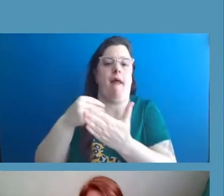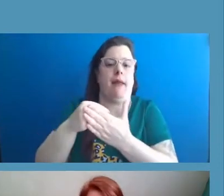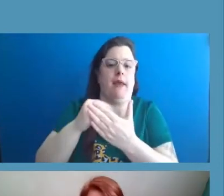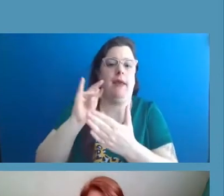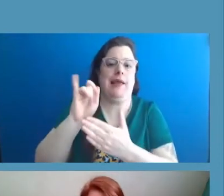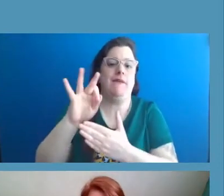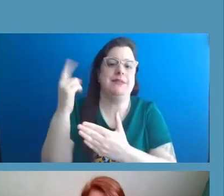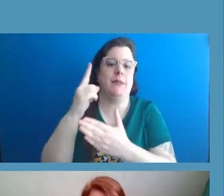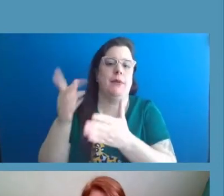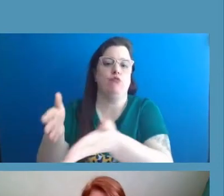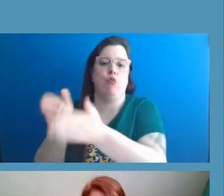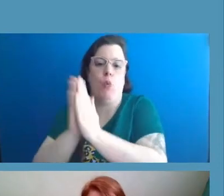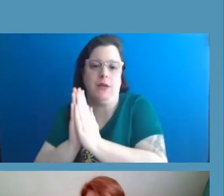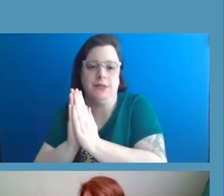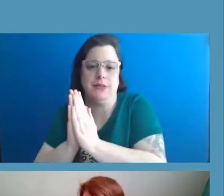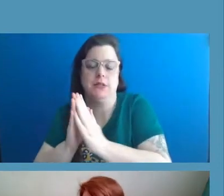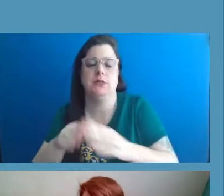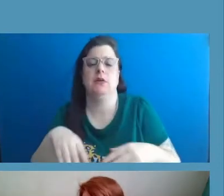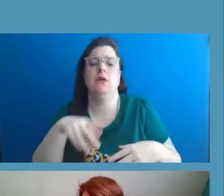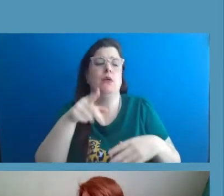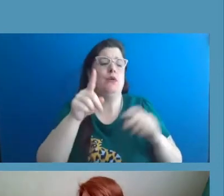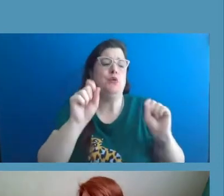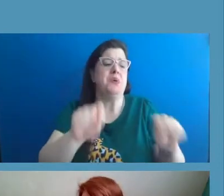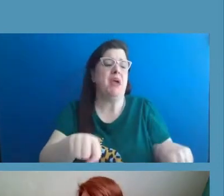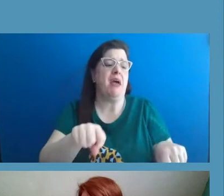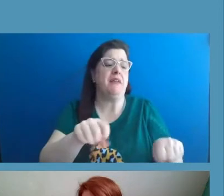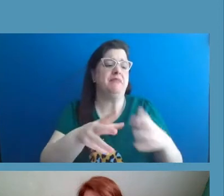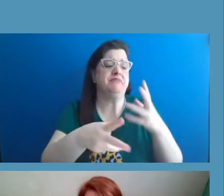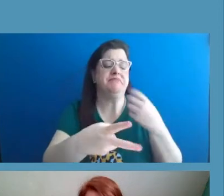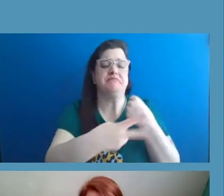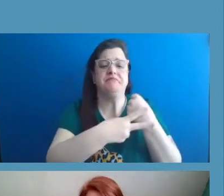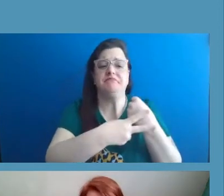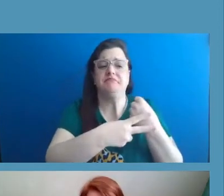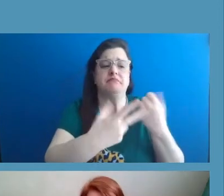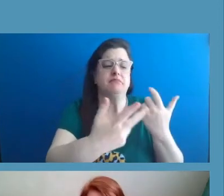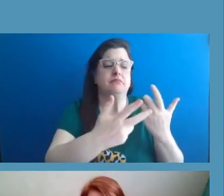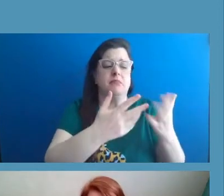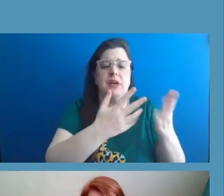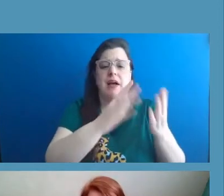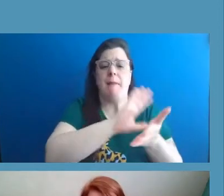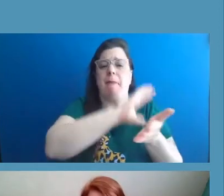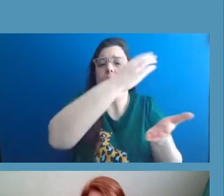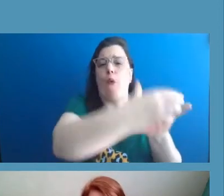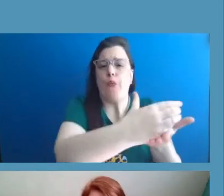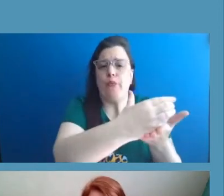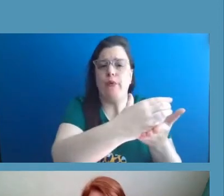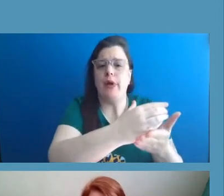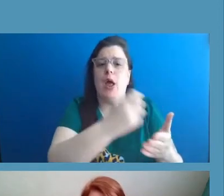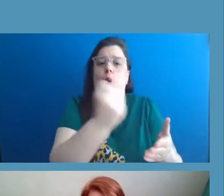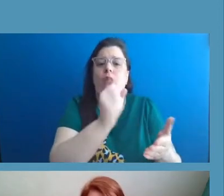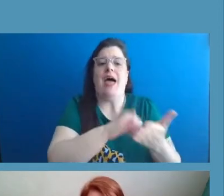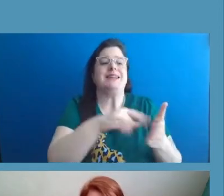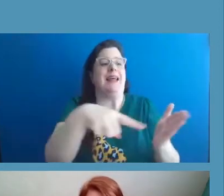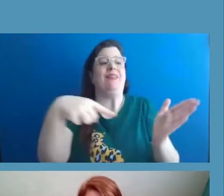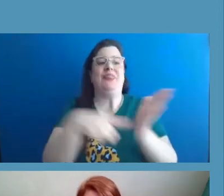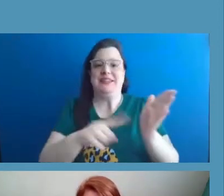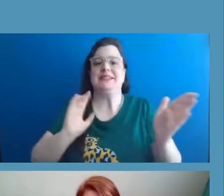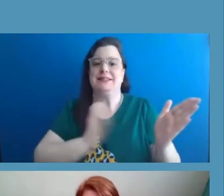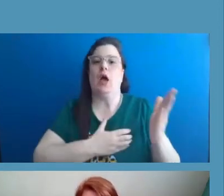for the money. If someone ends up requesting something. You can save a specific amount